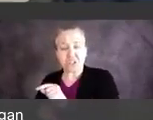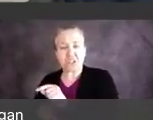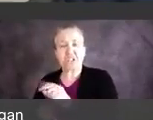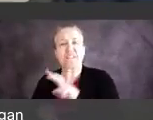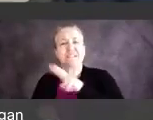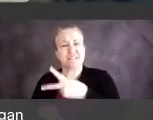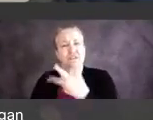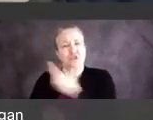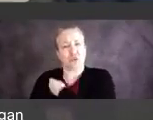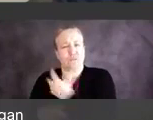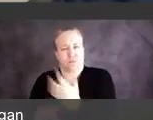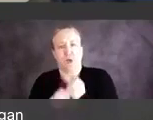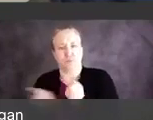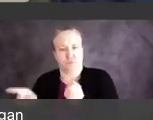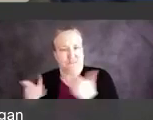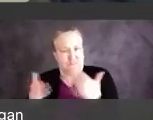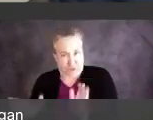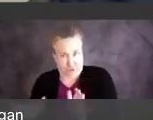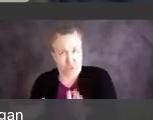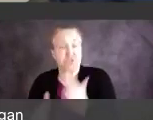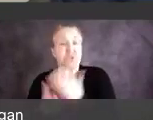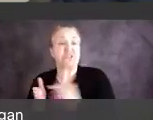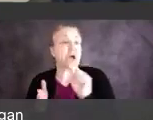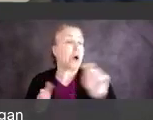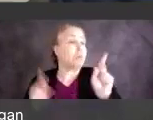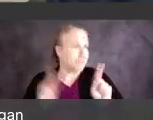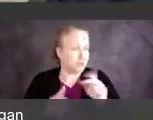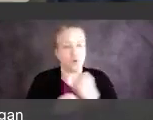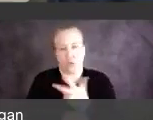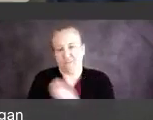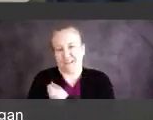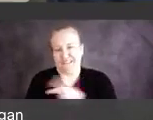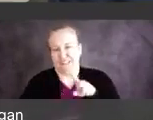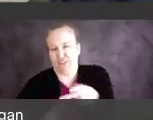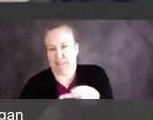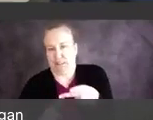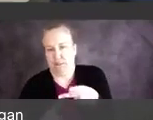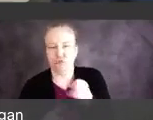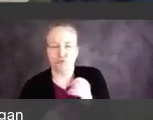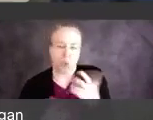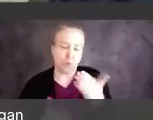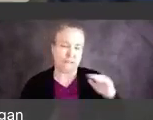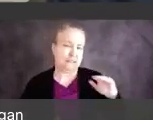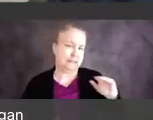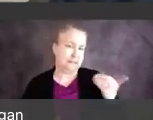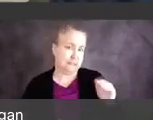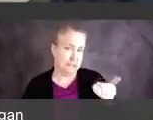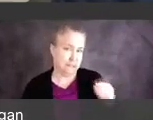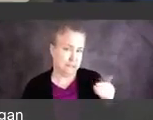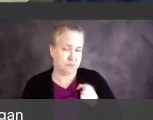and they have been able to vaccinate some of their people. So it seems to be improving,